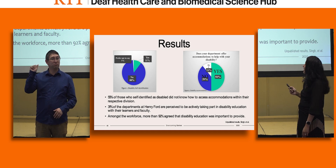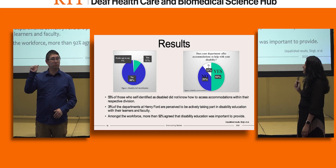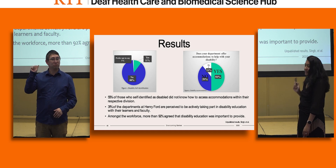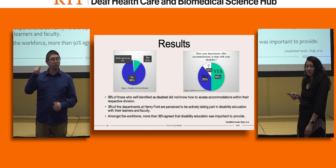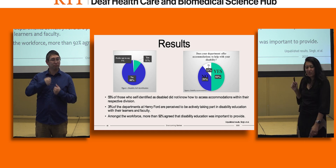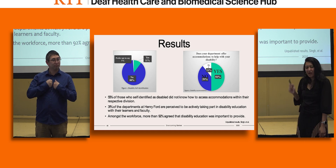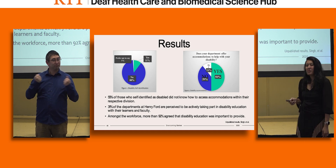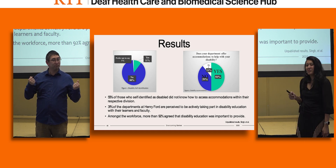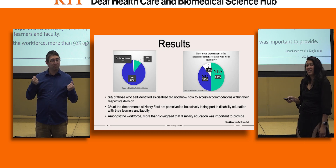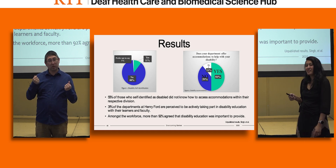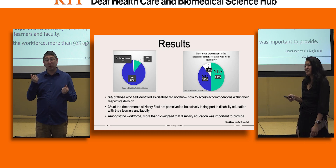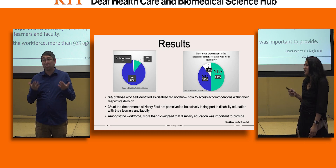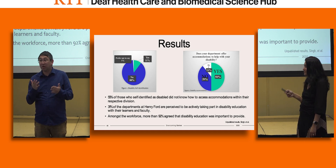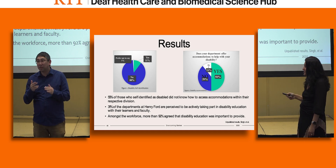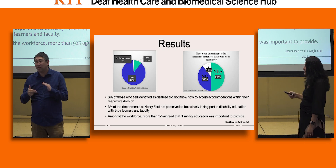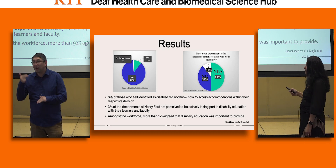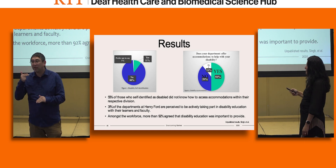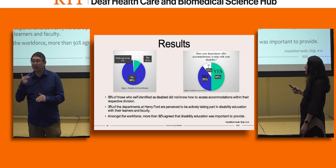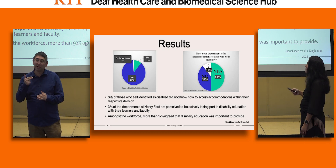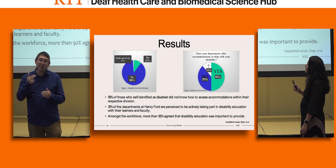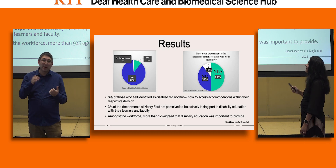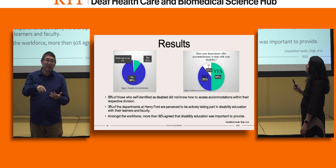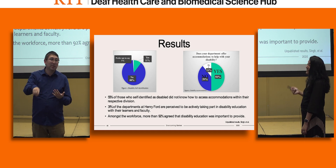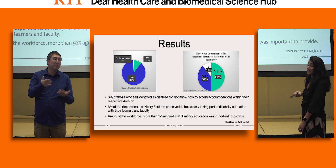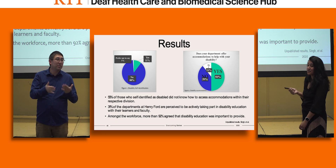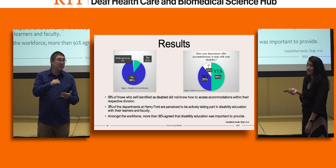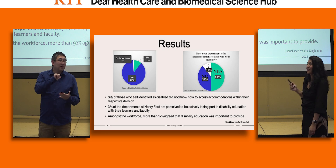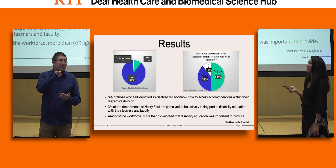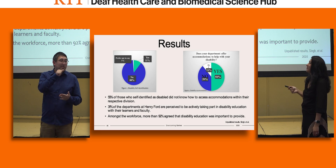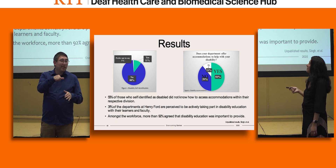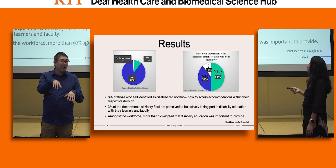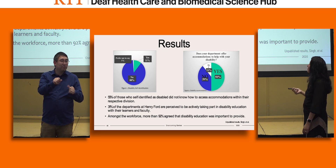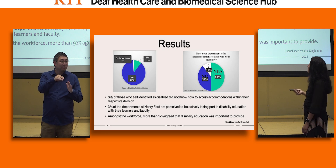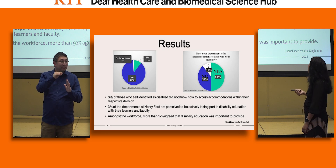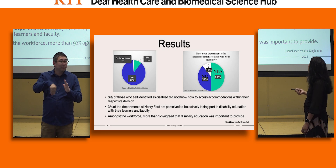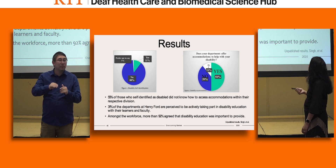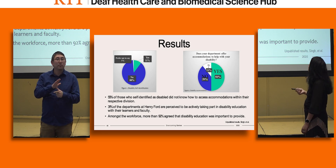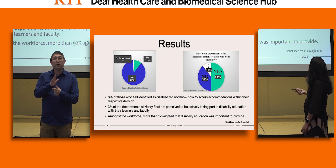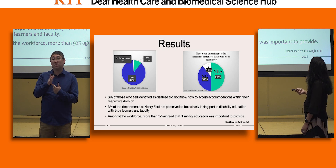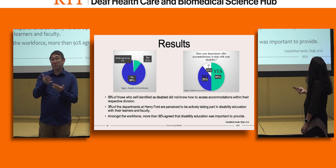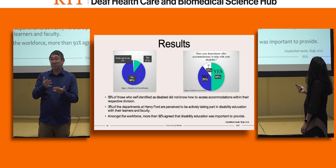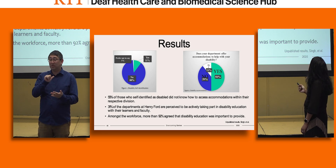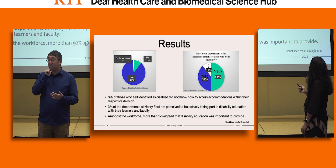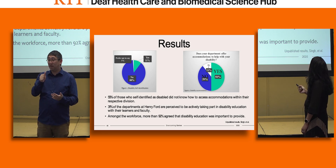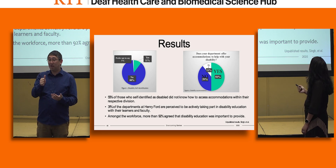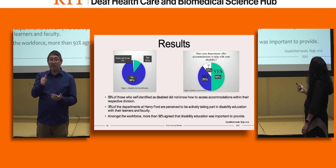And, again, probably higher, just many did not take the survey or did not self-report.